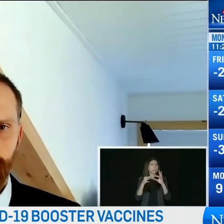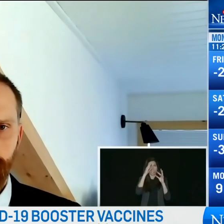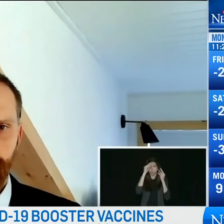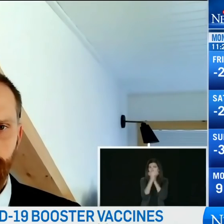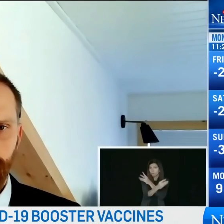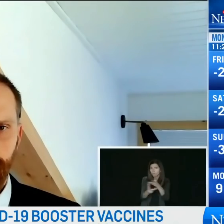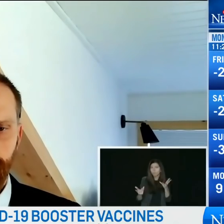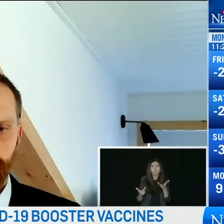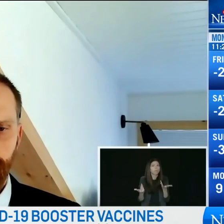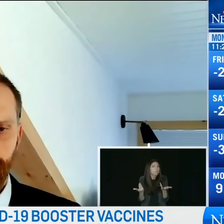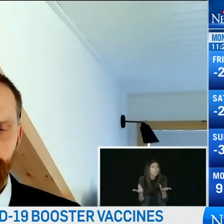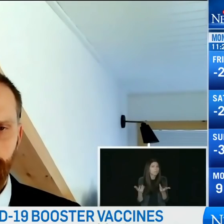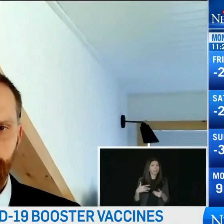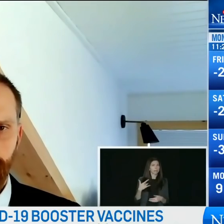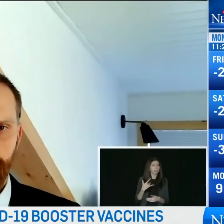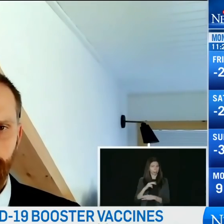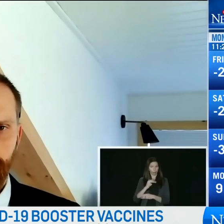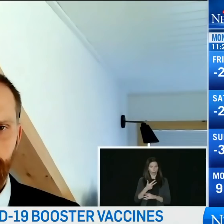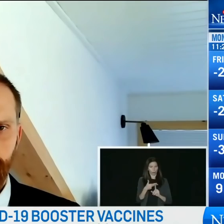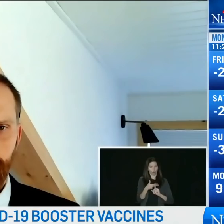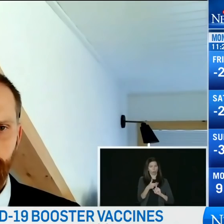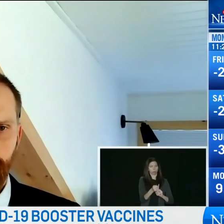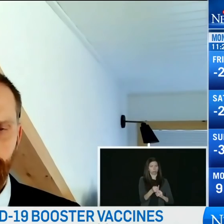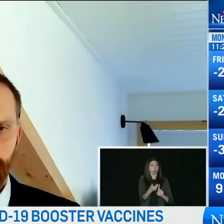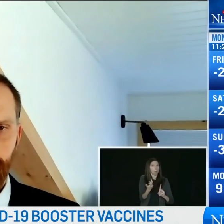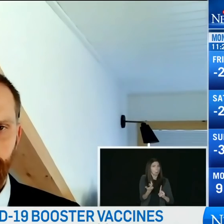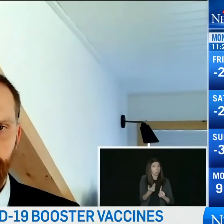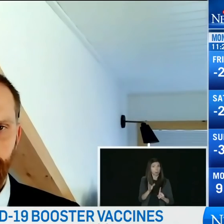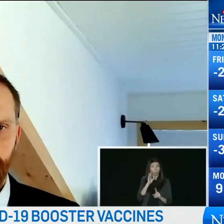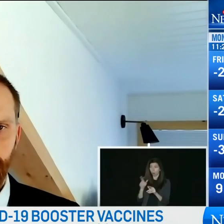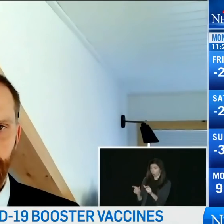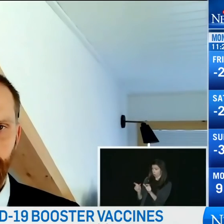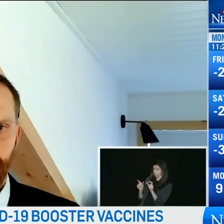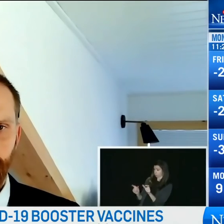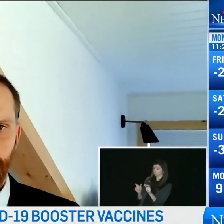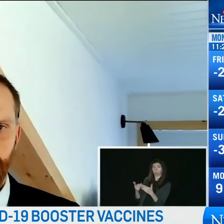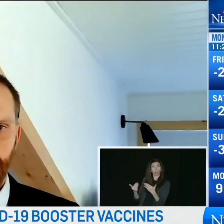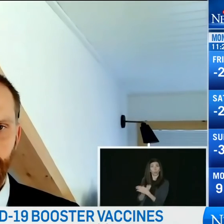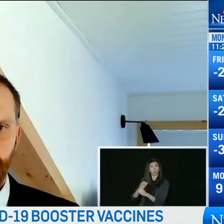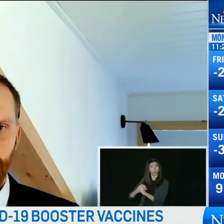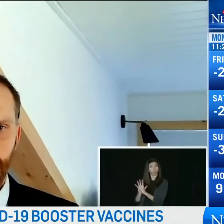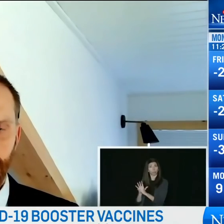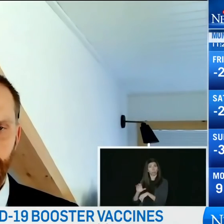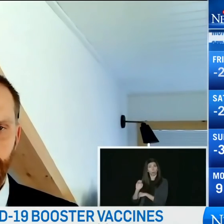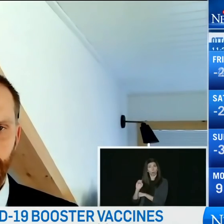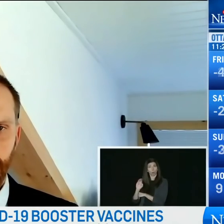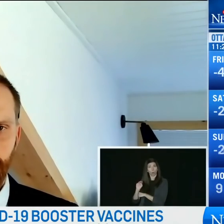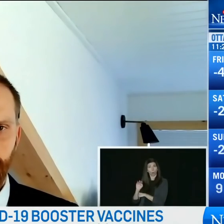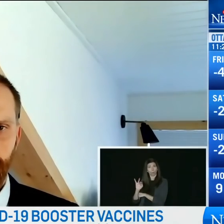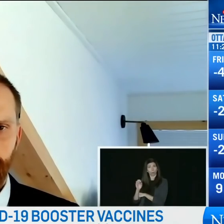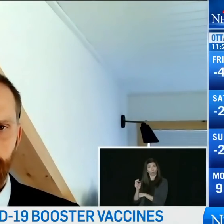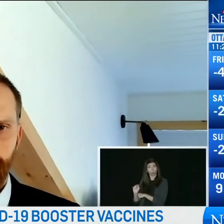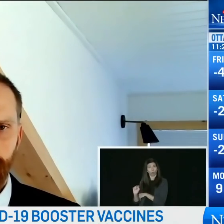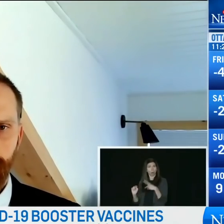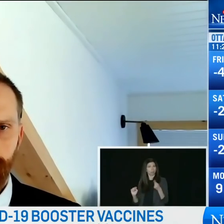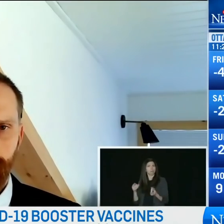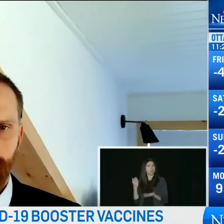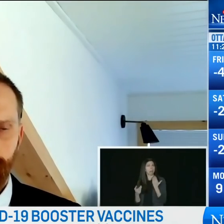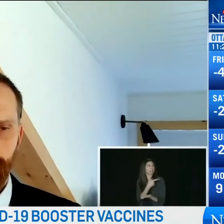MAY BE LESS EFFECTIVE AGAINST THE OMICRON VARIANT. WHAT WOULD YOU SAY TO CANADIANS WHO SAY I'M GOING WAIT ON GETTING THE ORIGINAL FORMULA OF